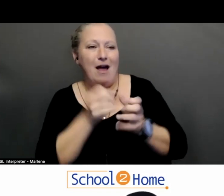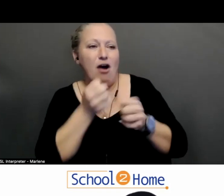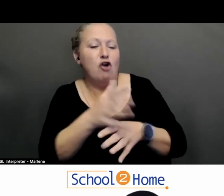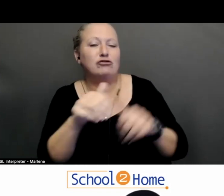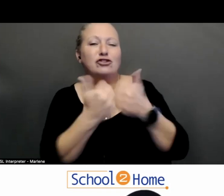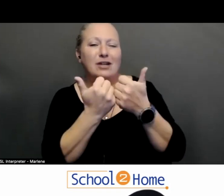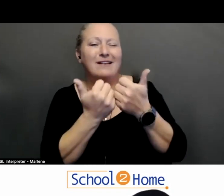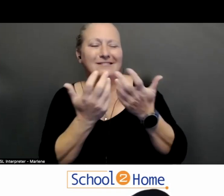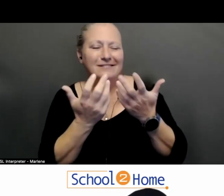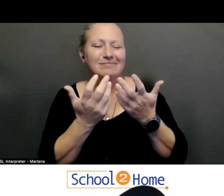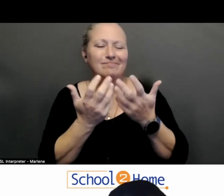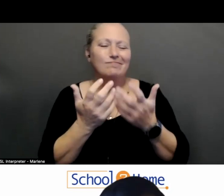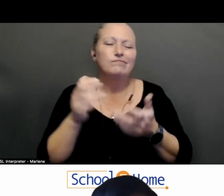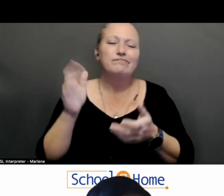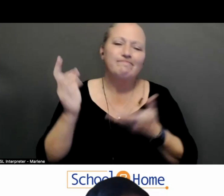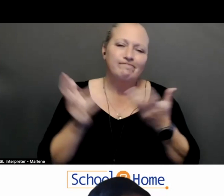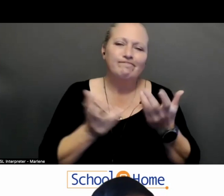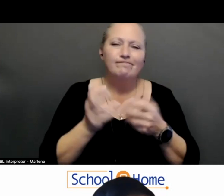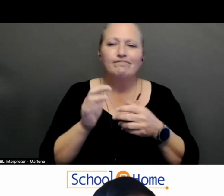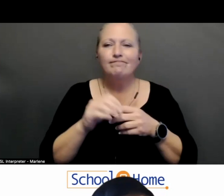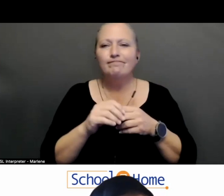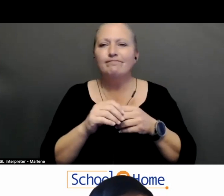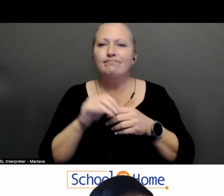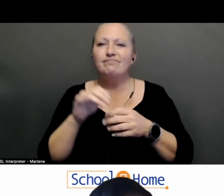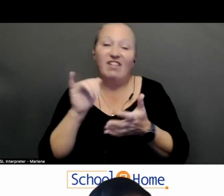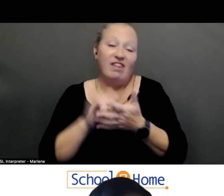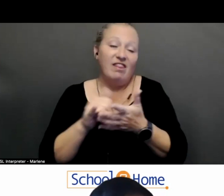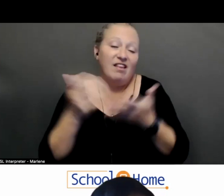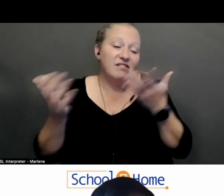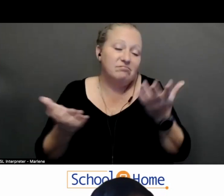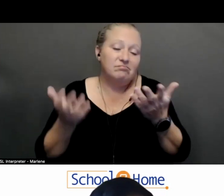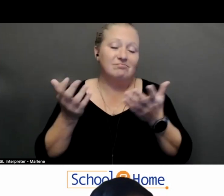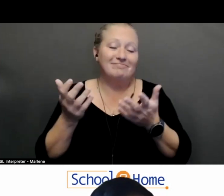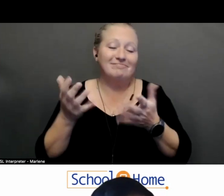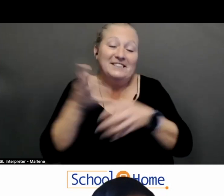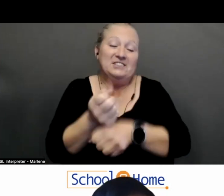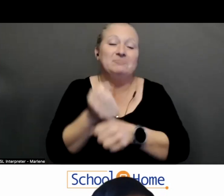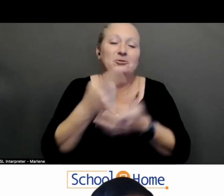so yeah, that's, that's more or less, you know, kind of summarizing the work that we've done.